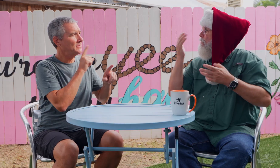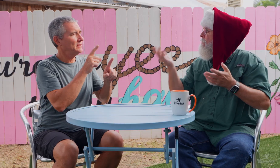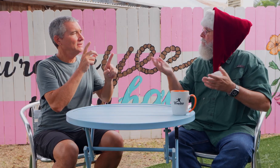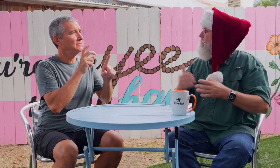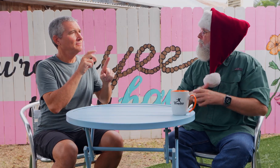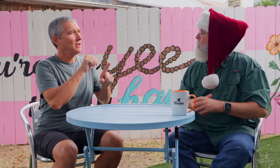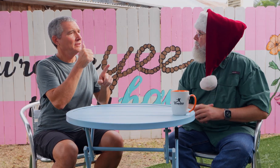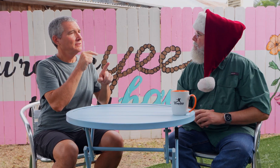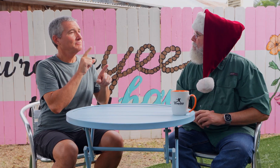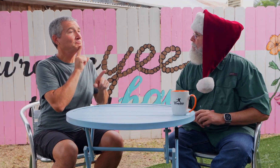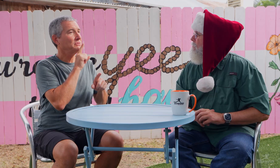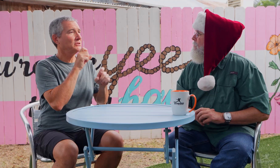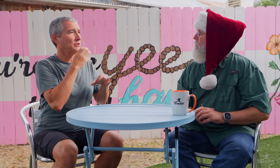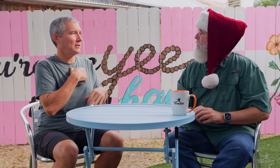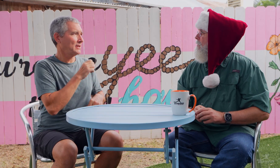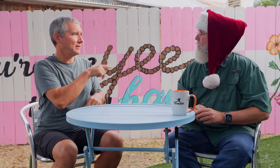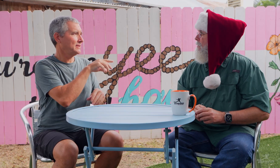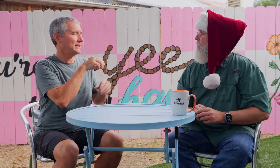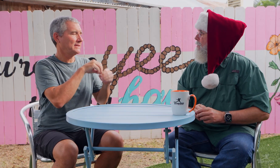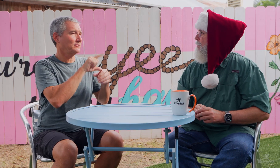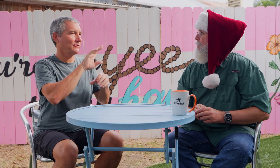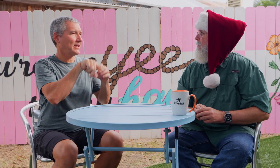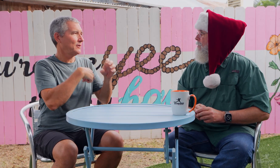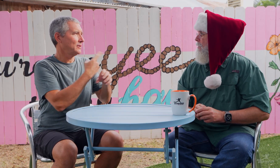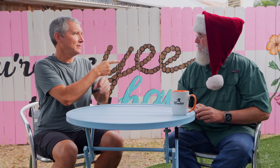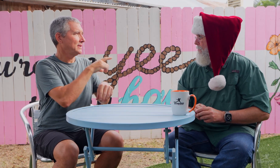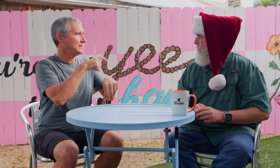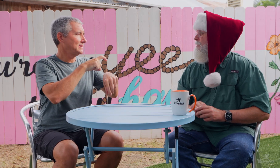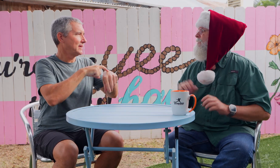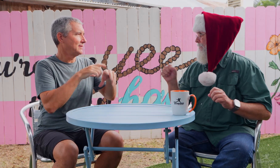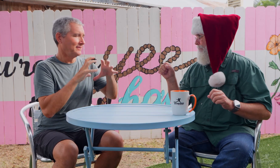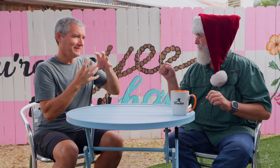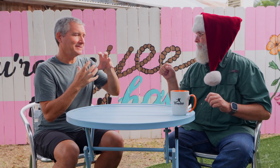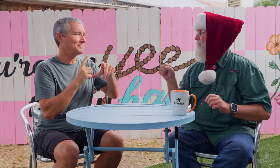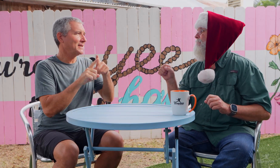How true, we can't be every where at once, we can't stop time.